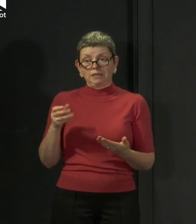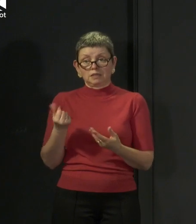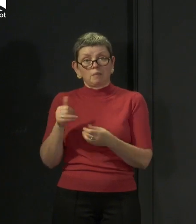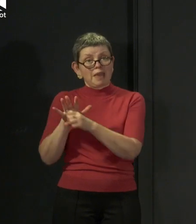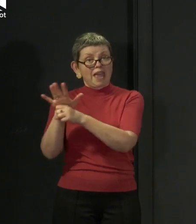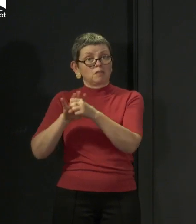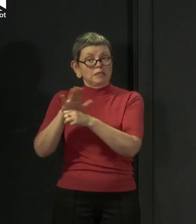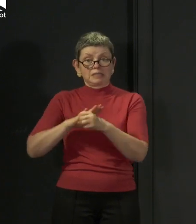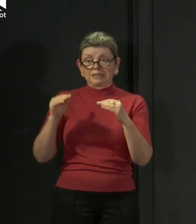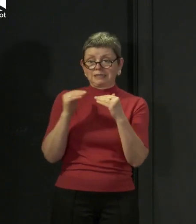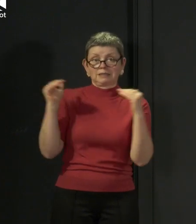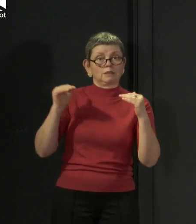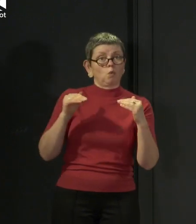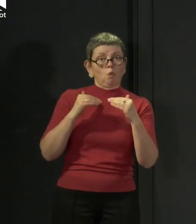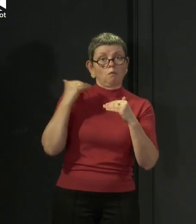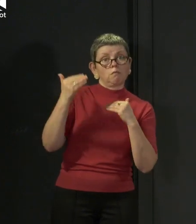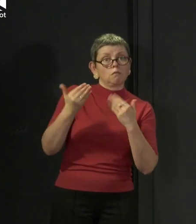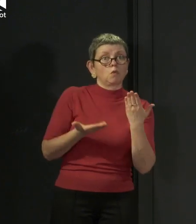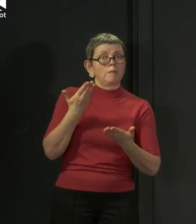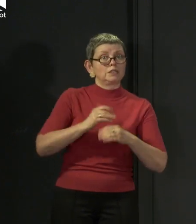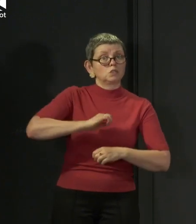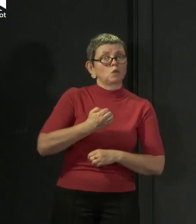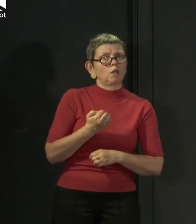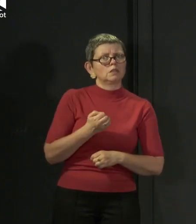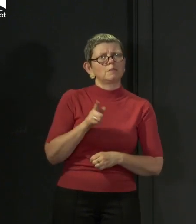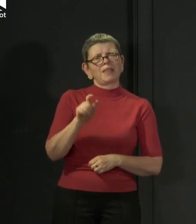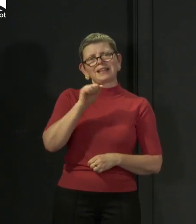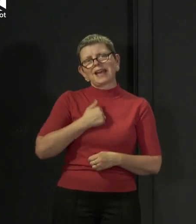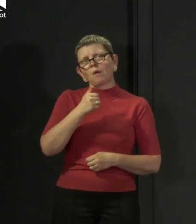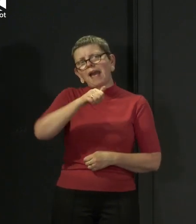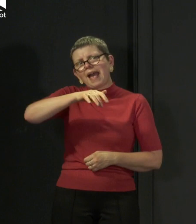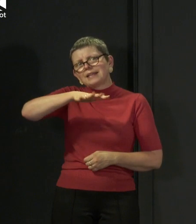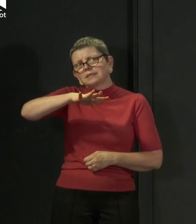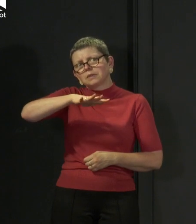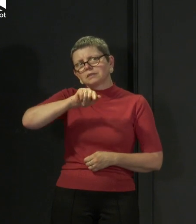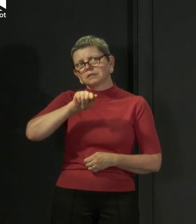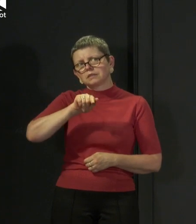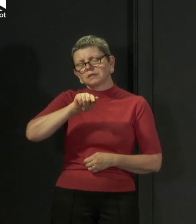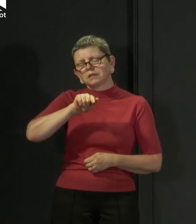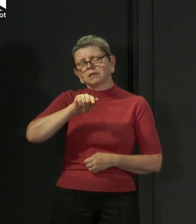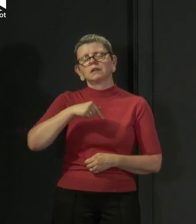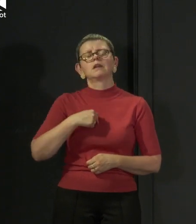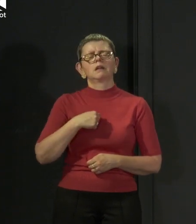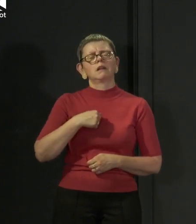But that's our estimate, and we want to see, I certainly as First Minister want to see